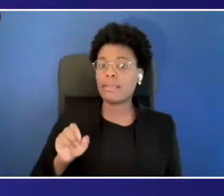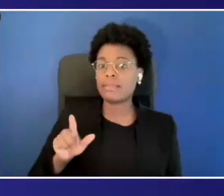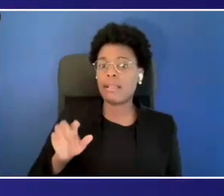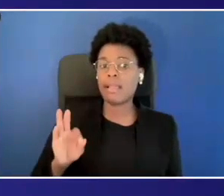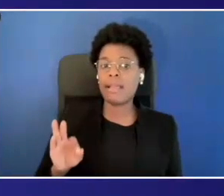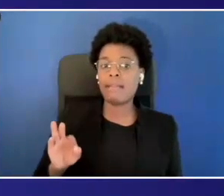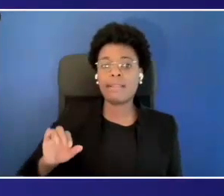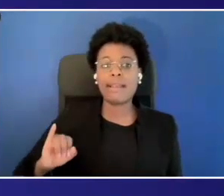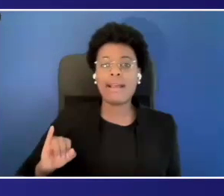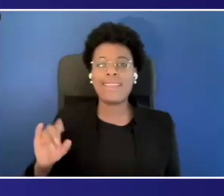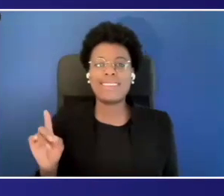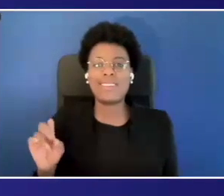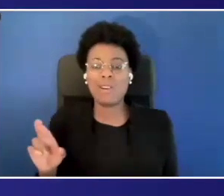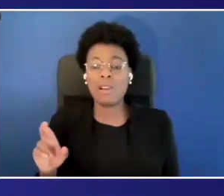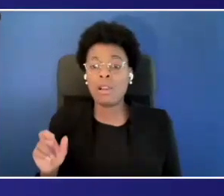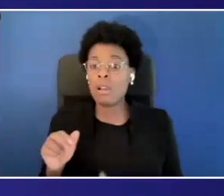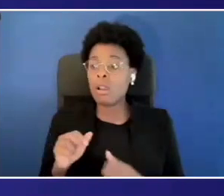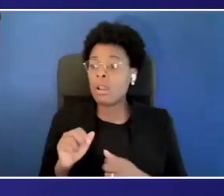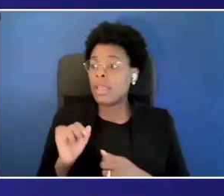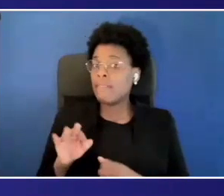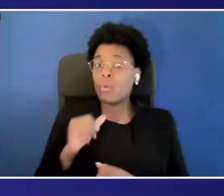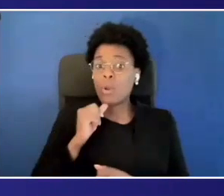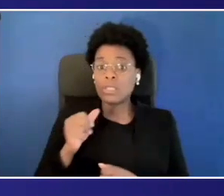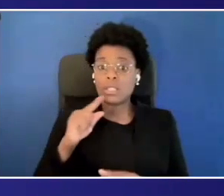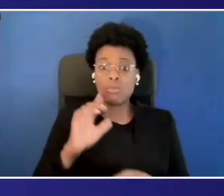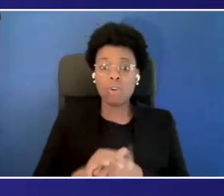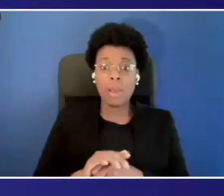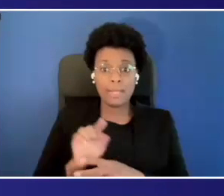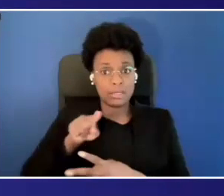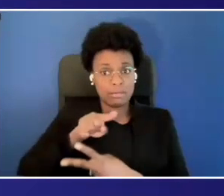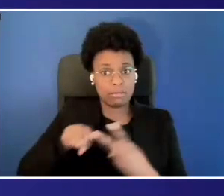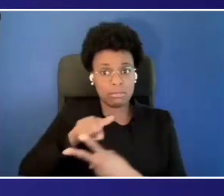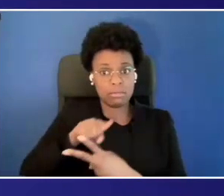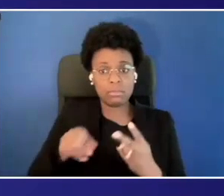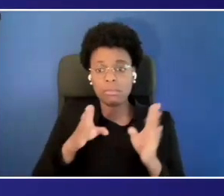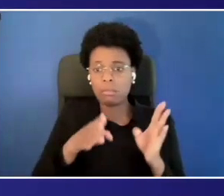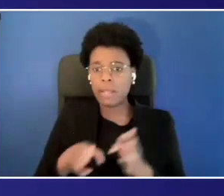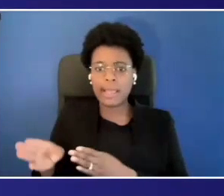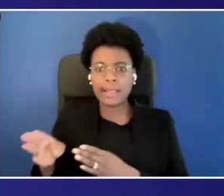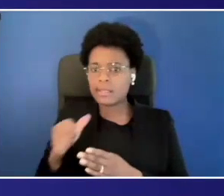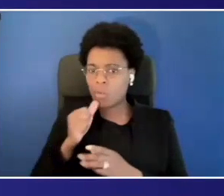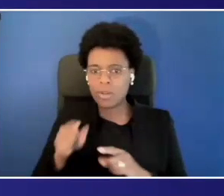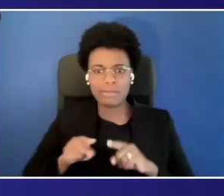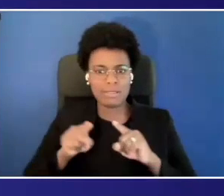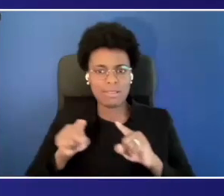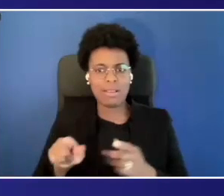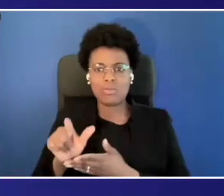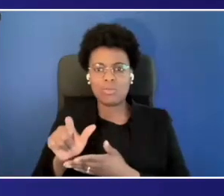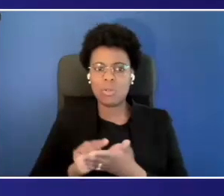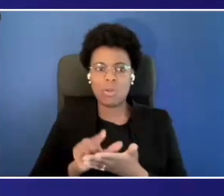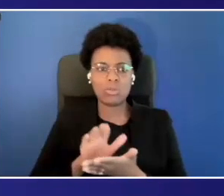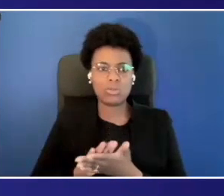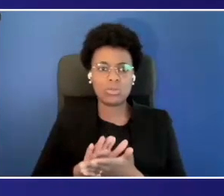If it hadn't been for the promise of PSLF and the IDR plans, I would not have gone to law school.